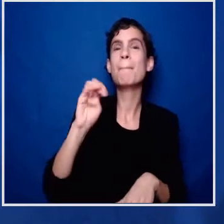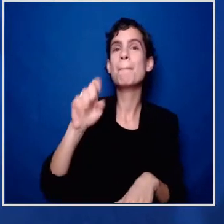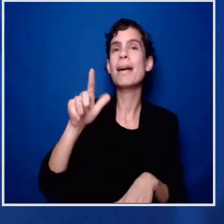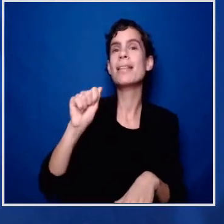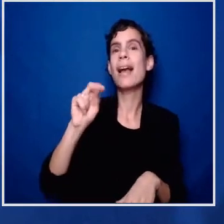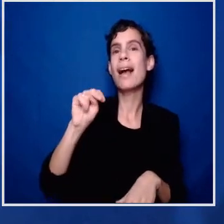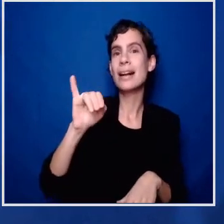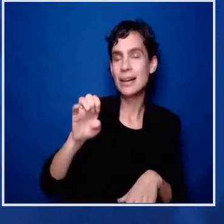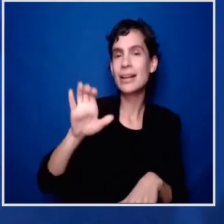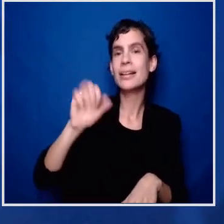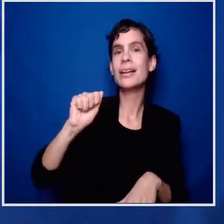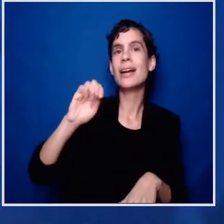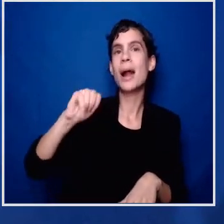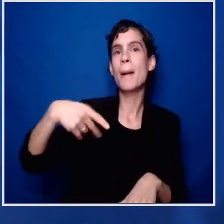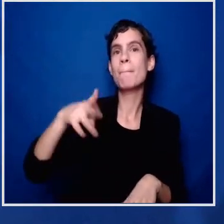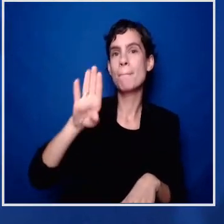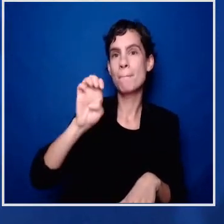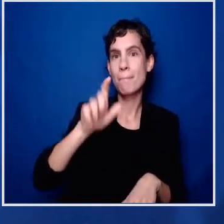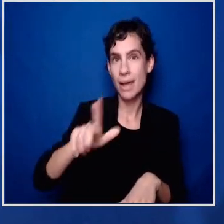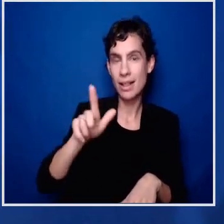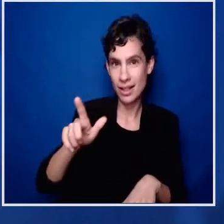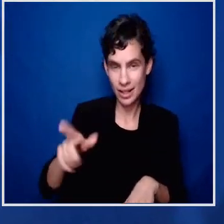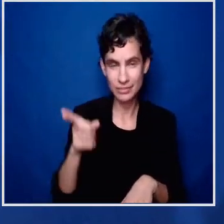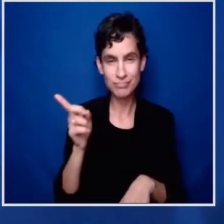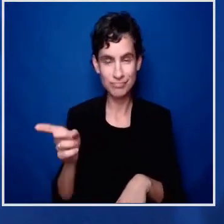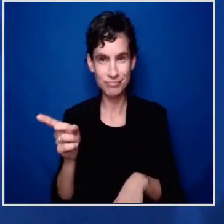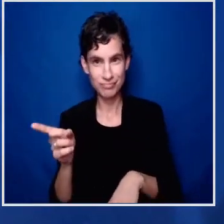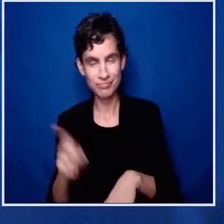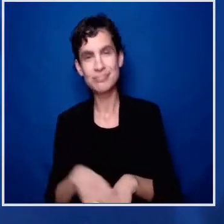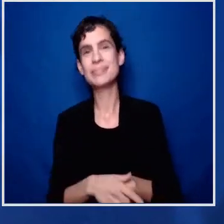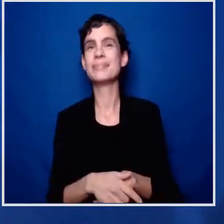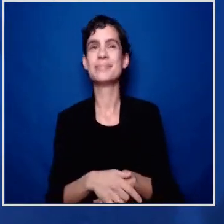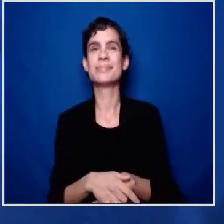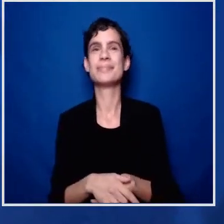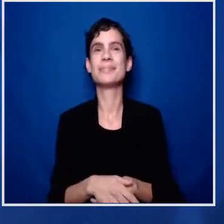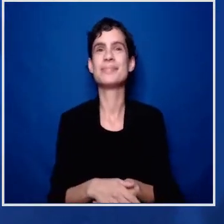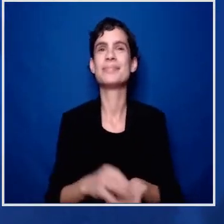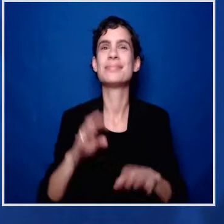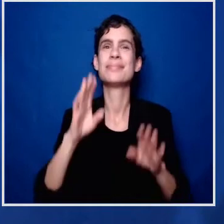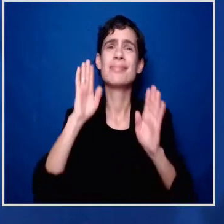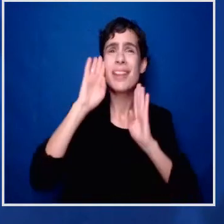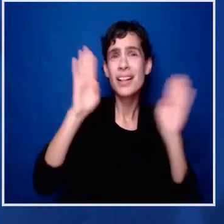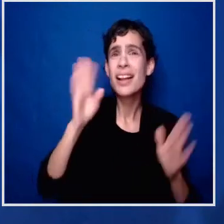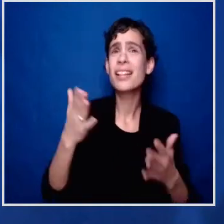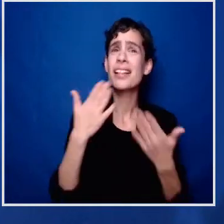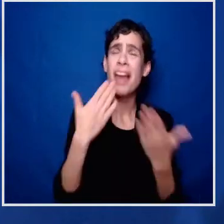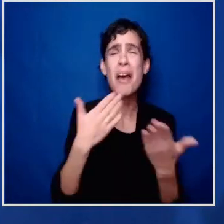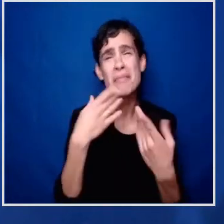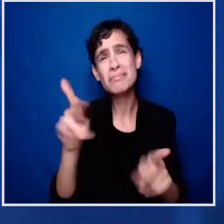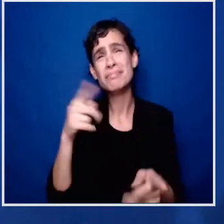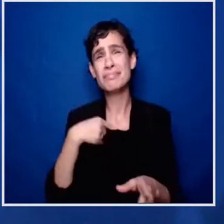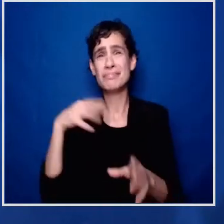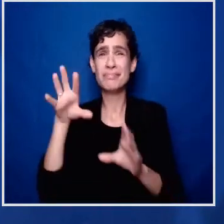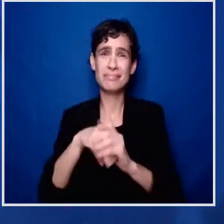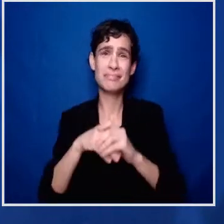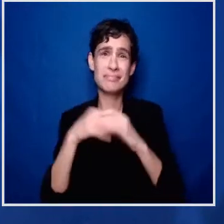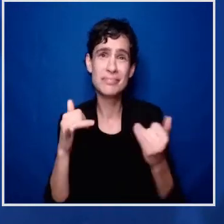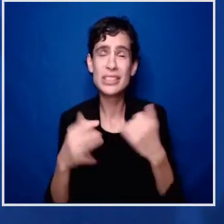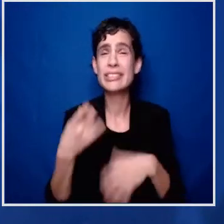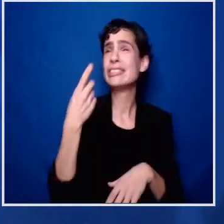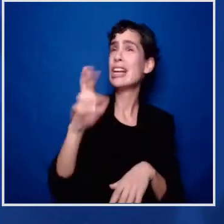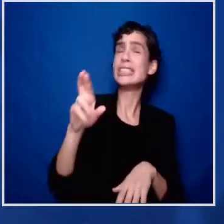TONIGHT TO COMMEMORATE DR.